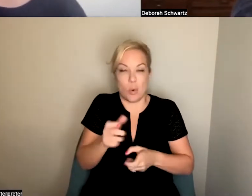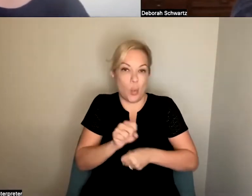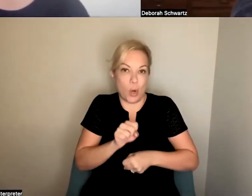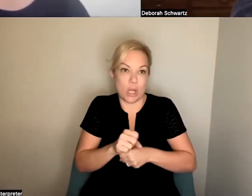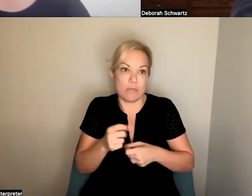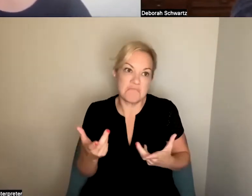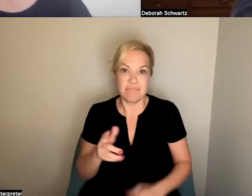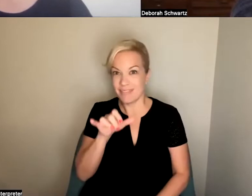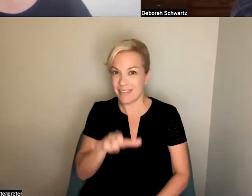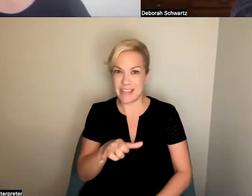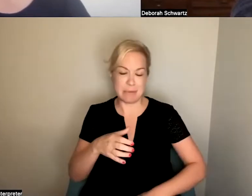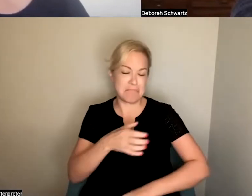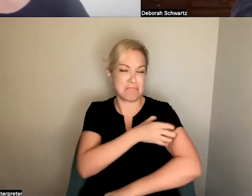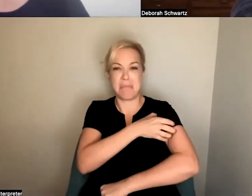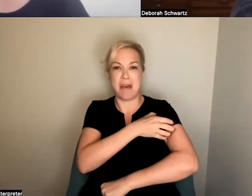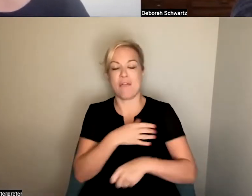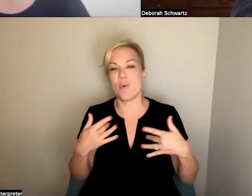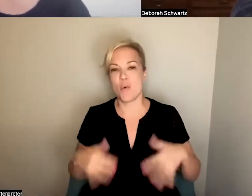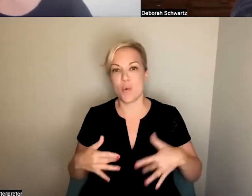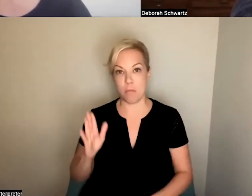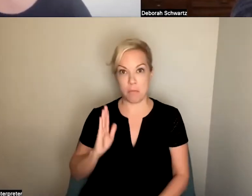you know, as- when I've worked as a union organizer, I would, like,